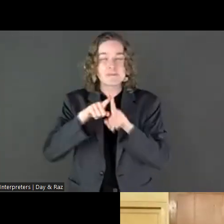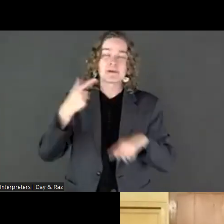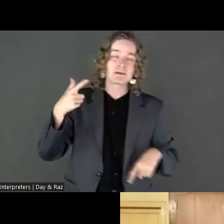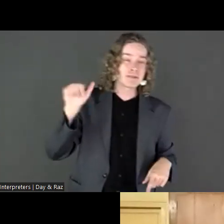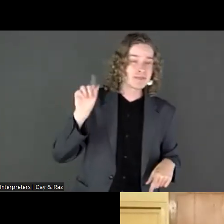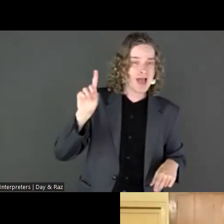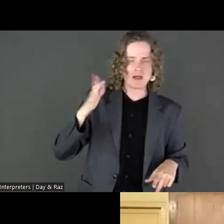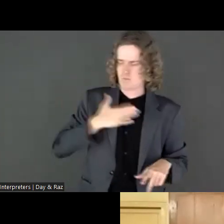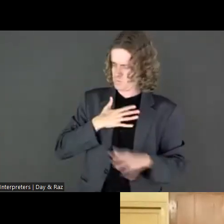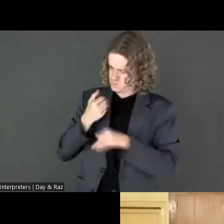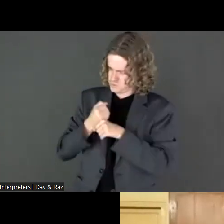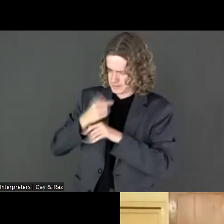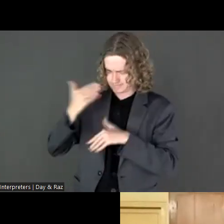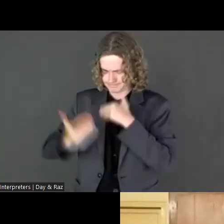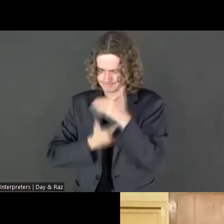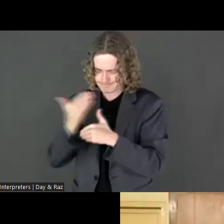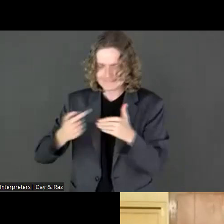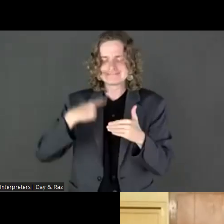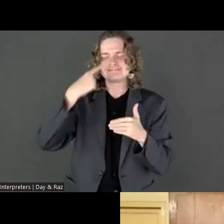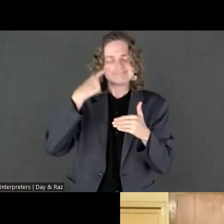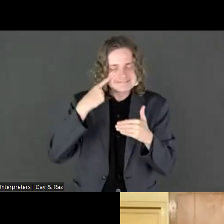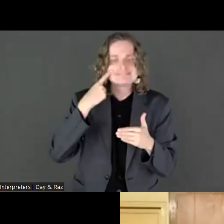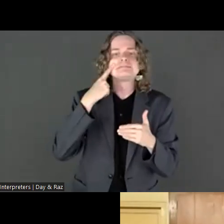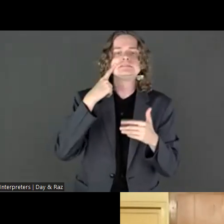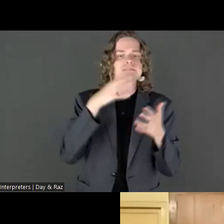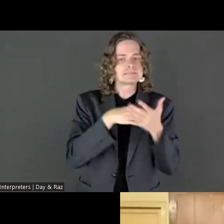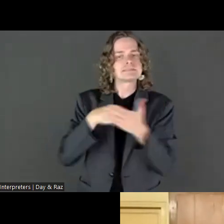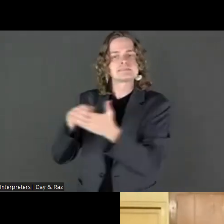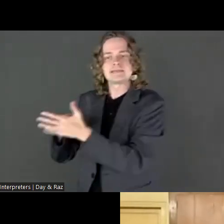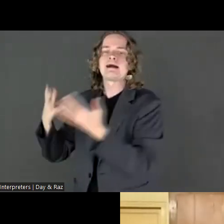you know, the bridge Module Three on the kind of initiatives that take place in these countries to